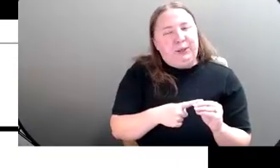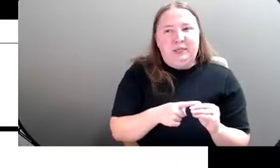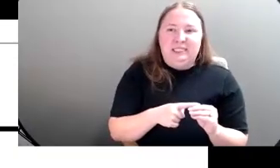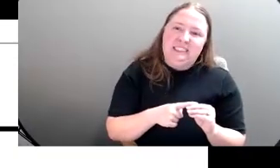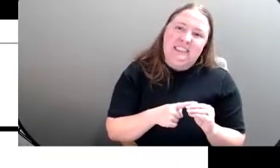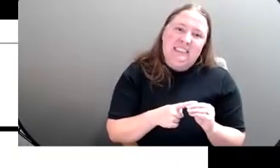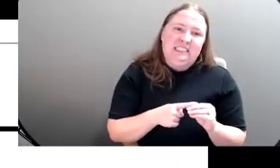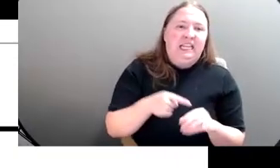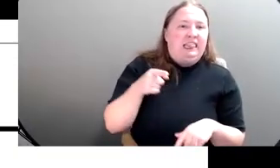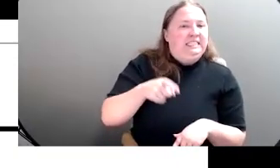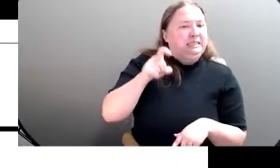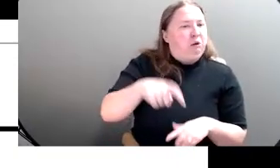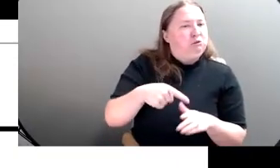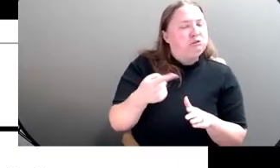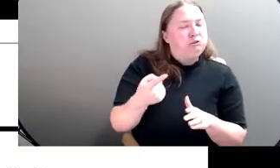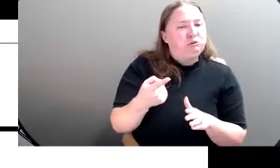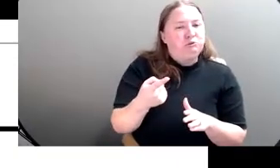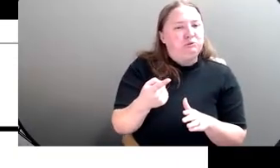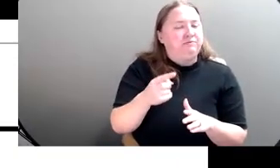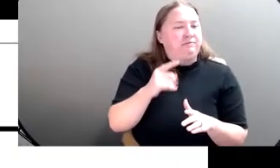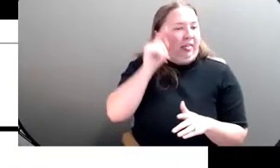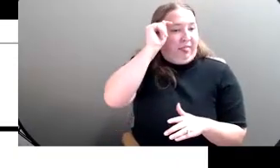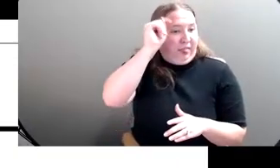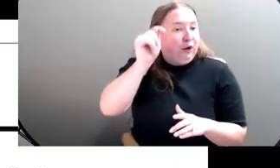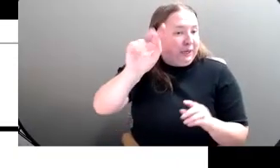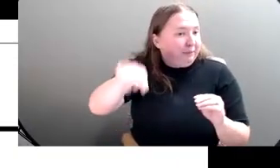this is supposed to replicate, you know, the whole theory behind that is supposed to replicate